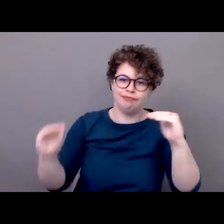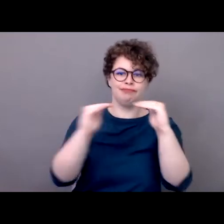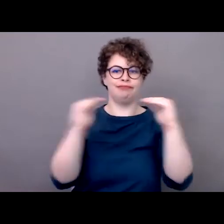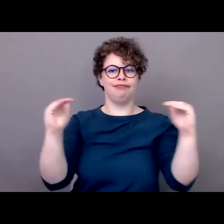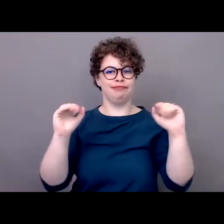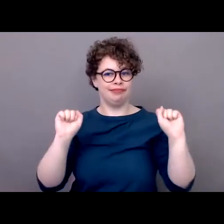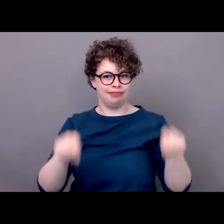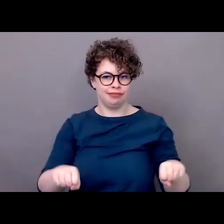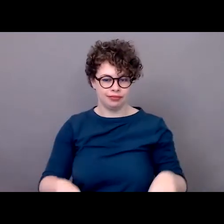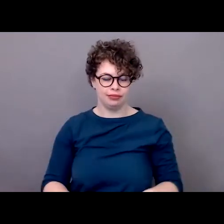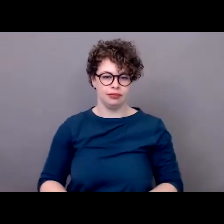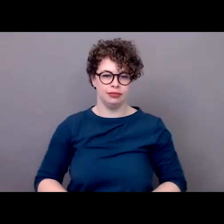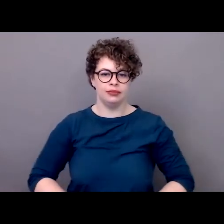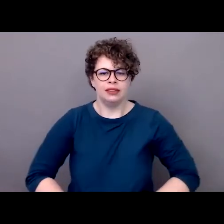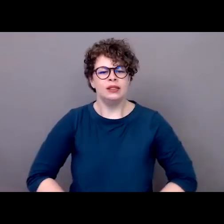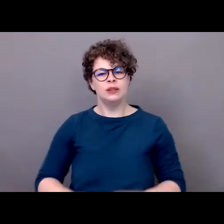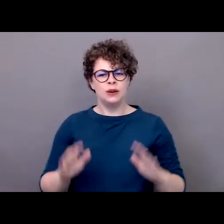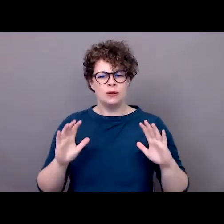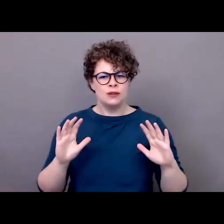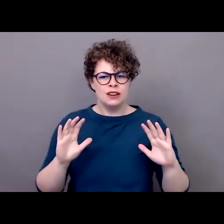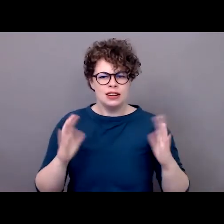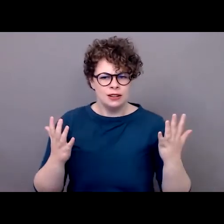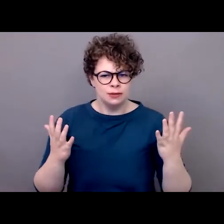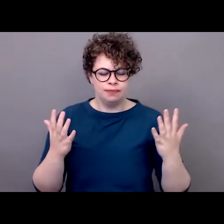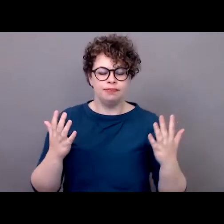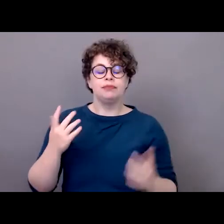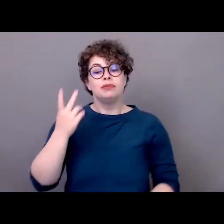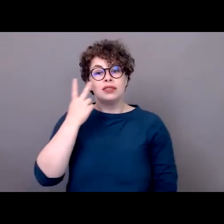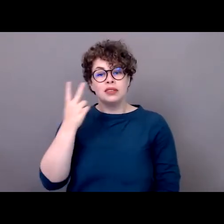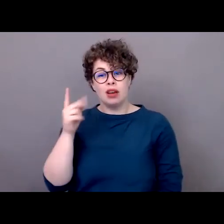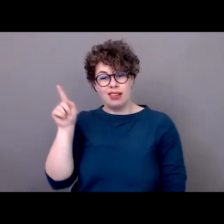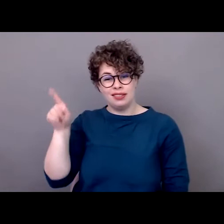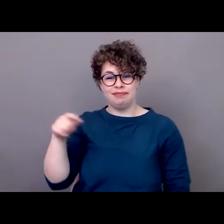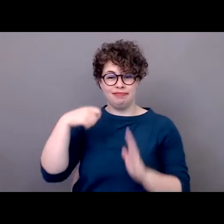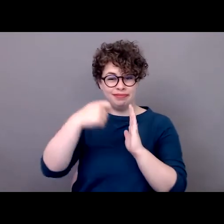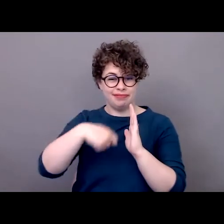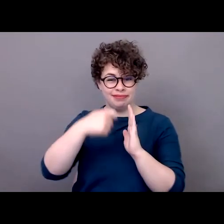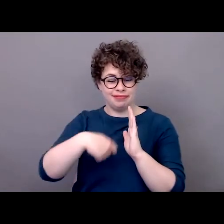To start these kinds of interventions we saw of a few in the programme about things like,